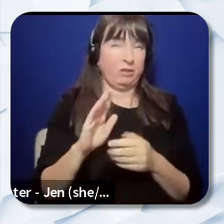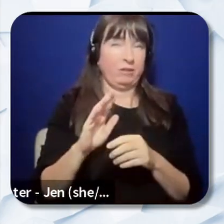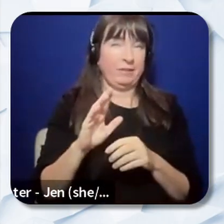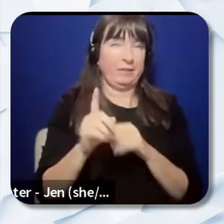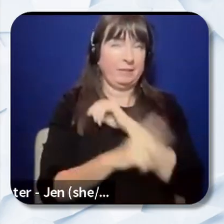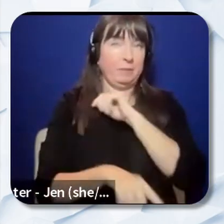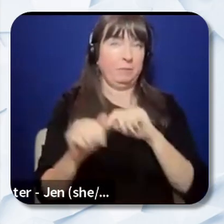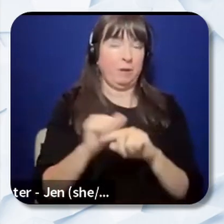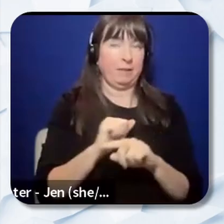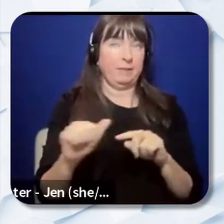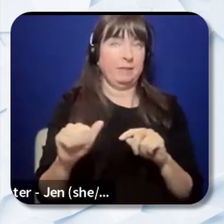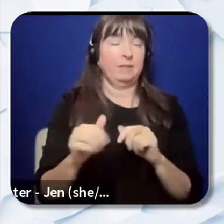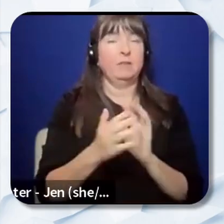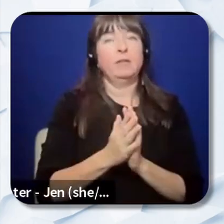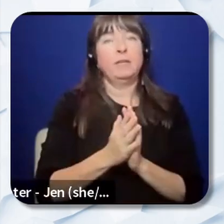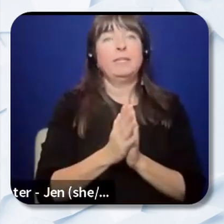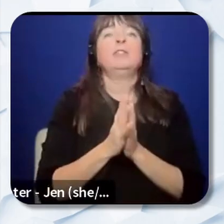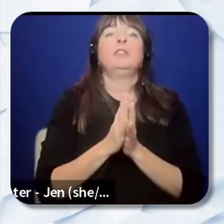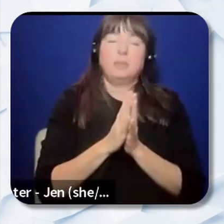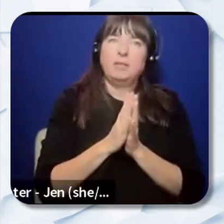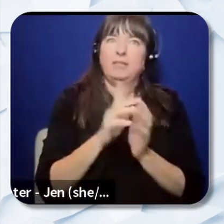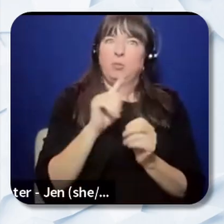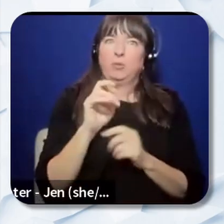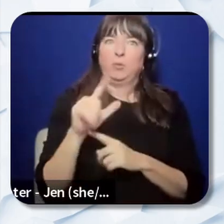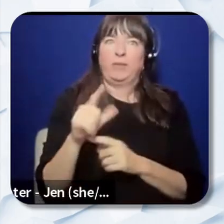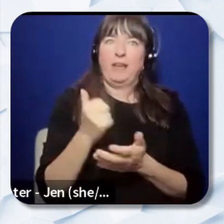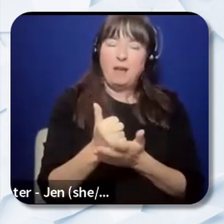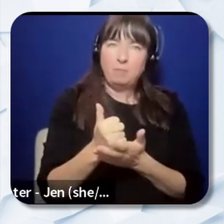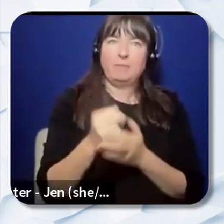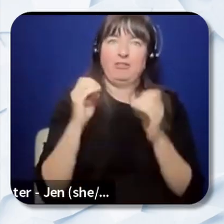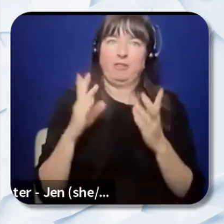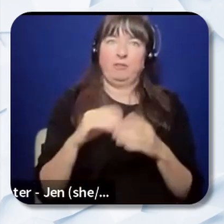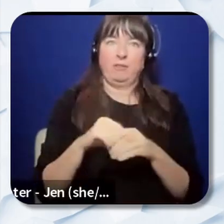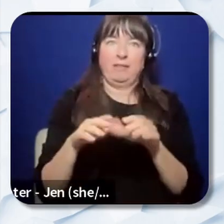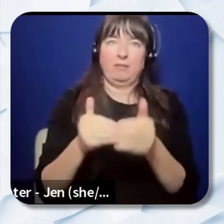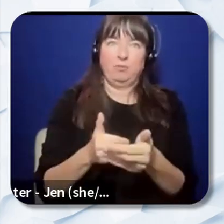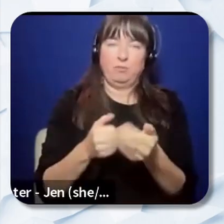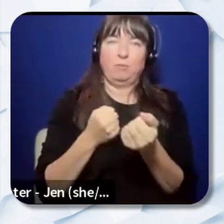practices. The tool does really help educators in the classroom support children's social and